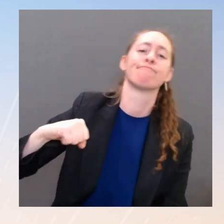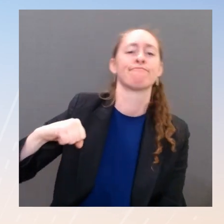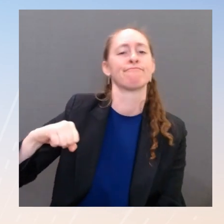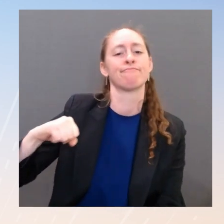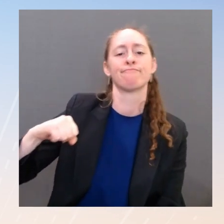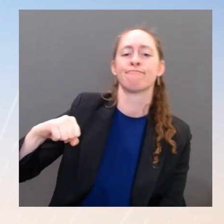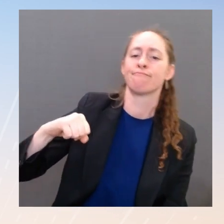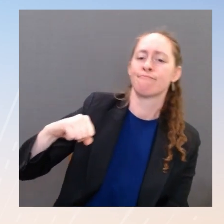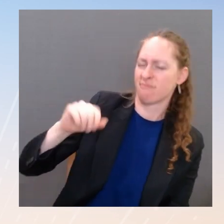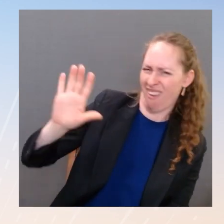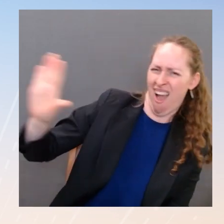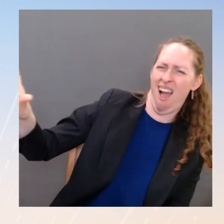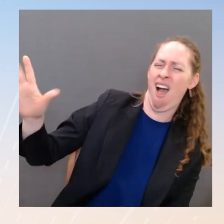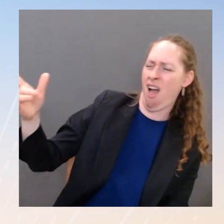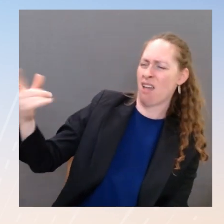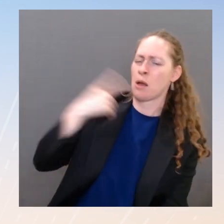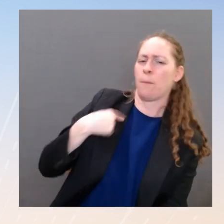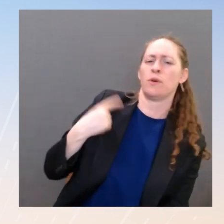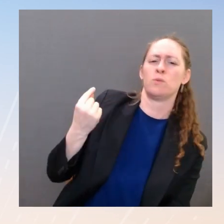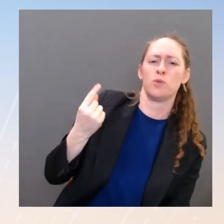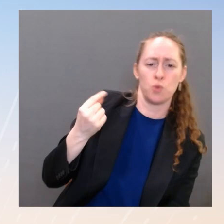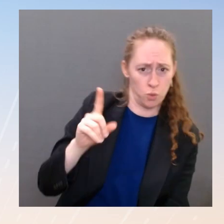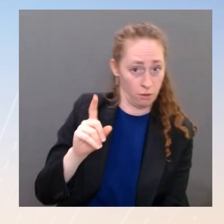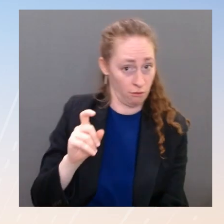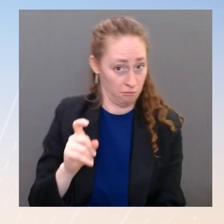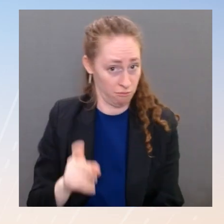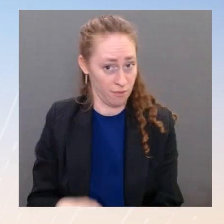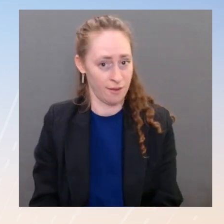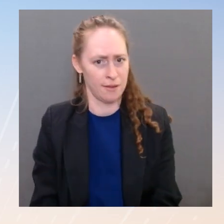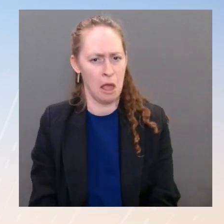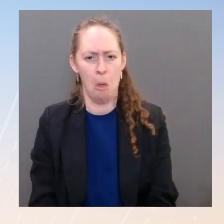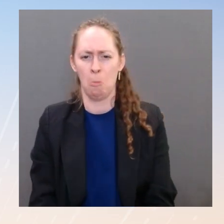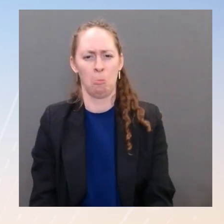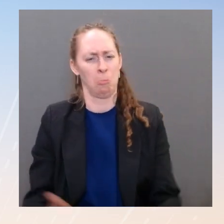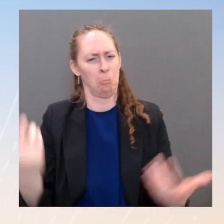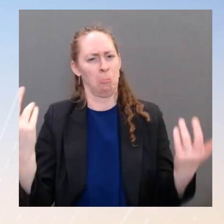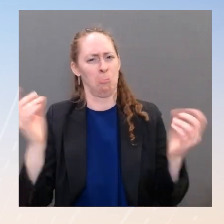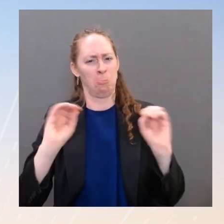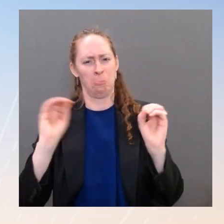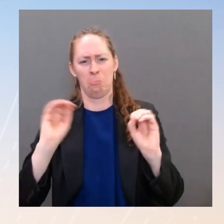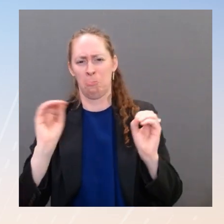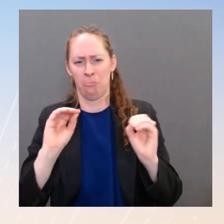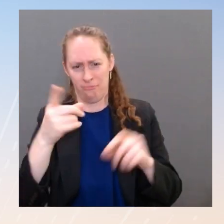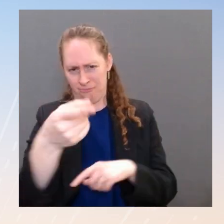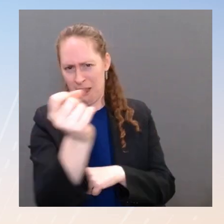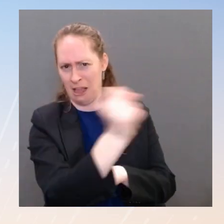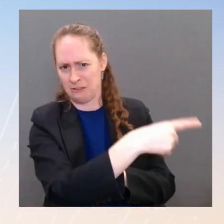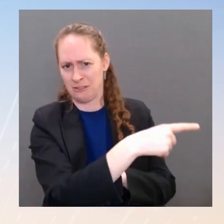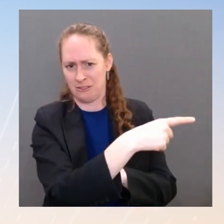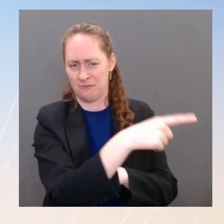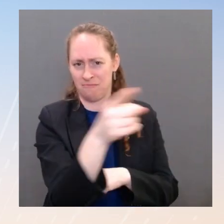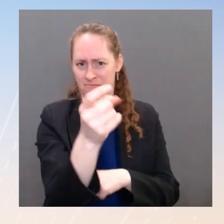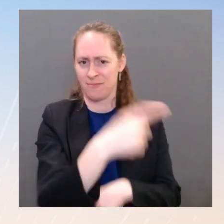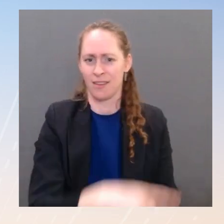I'm sure the lawmakers can speak to you about it themselves. The Press: Jen? >> Ms. Psaki: Go ahead. The Press: Thank you. On -- following up on the student loan comments -- Ms. Psaki: Yeah. >> The Press: